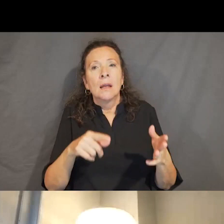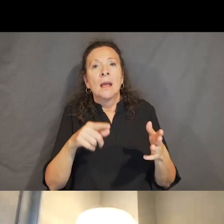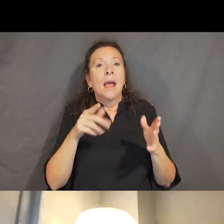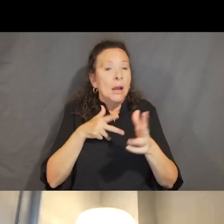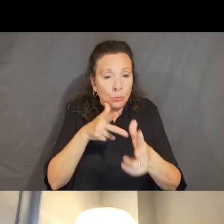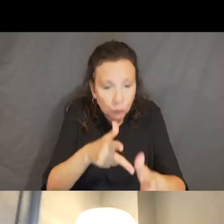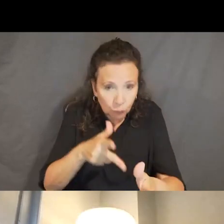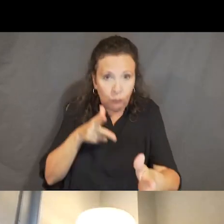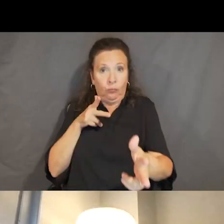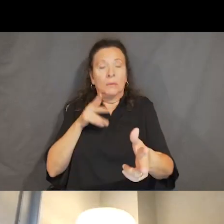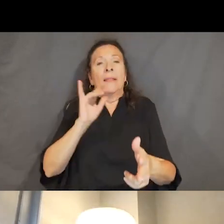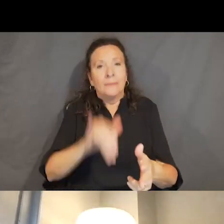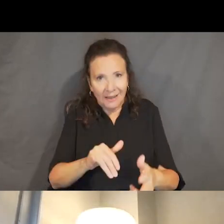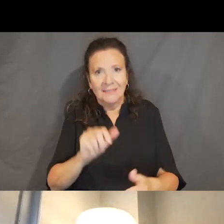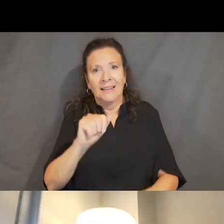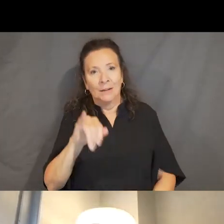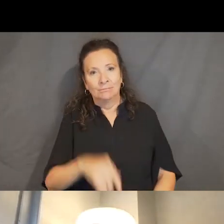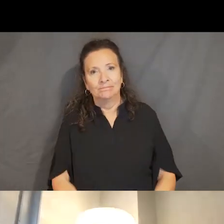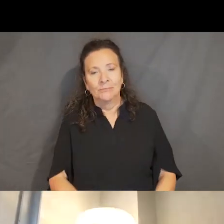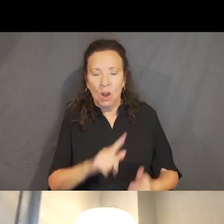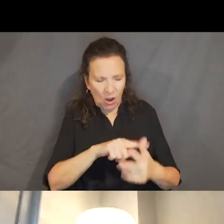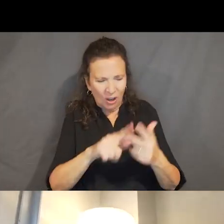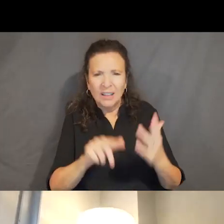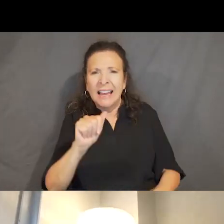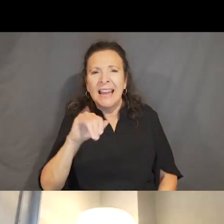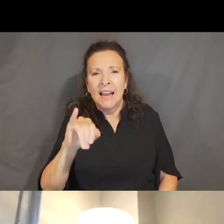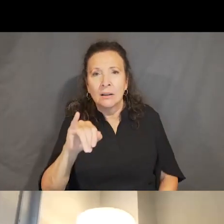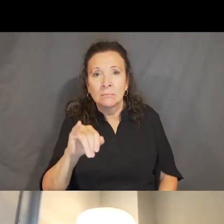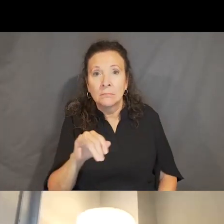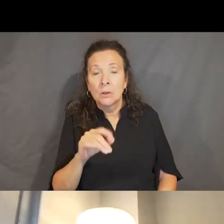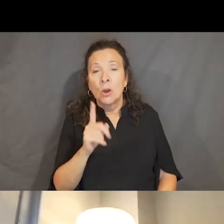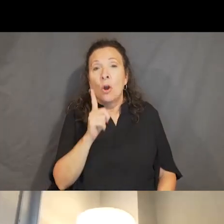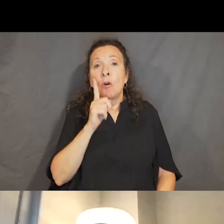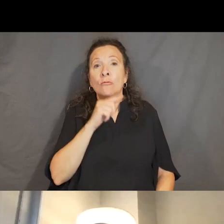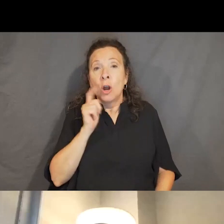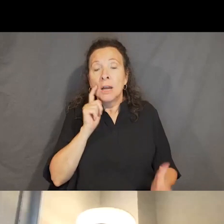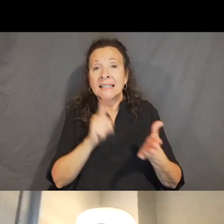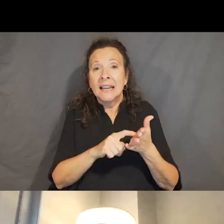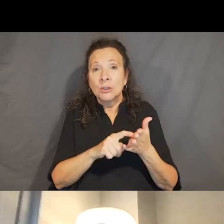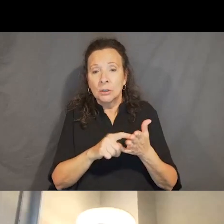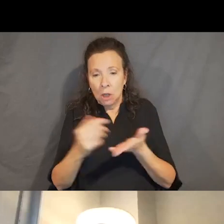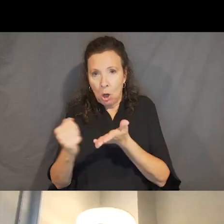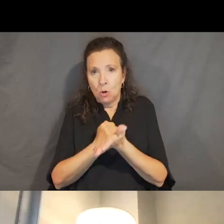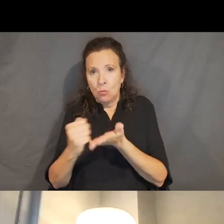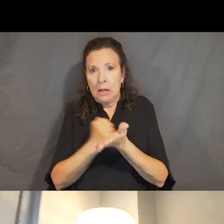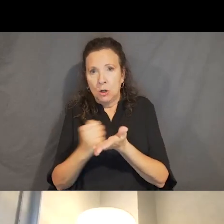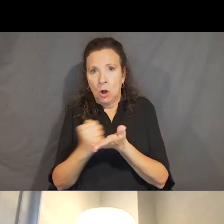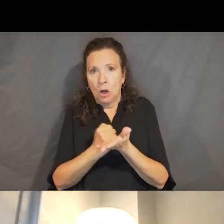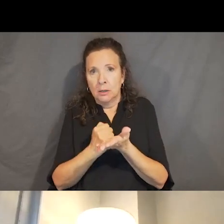fraud detection, my credit card got stolen again. The credit card company found out before I did.